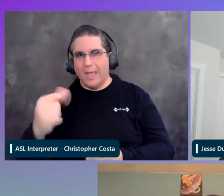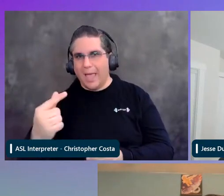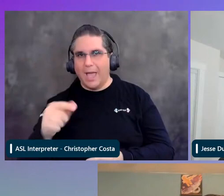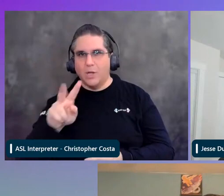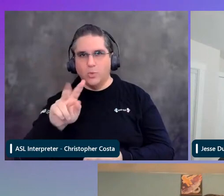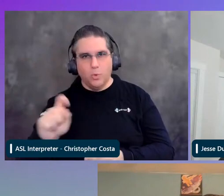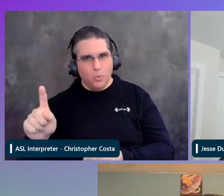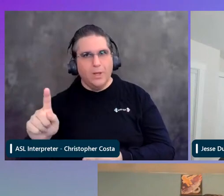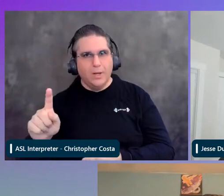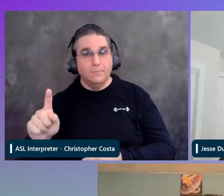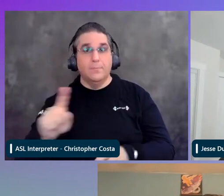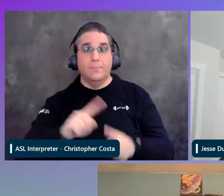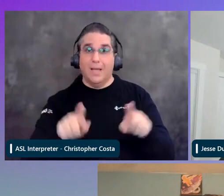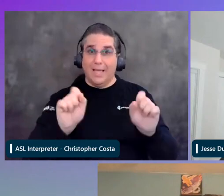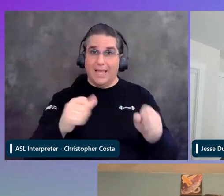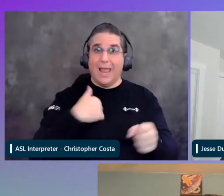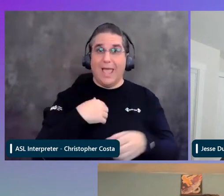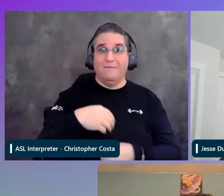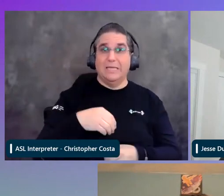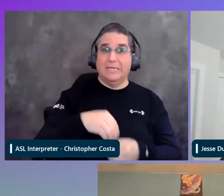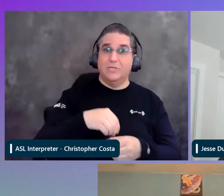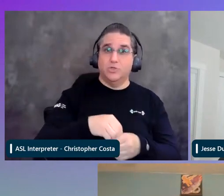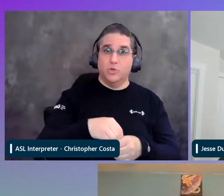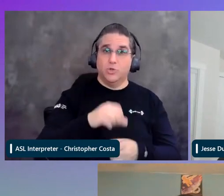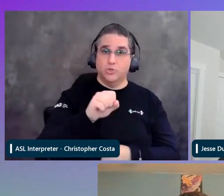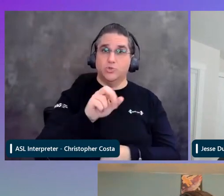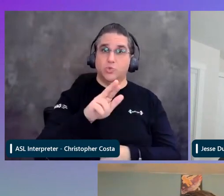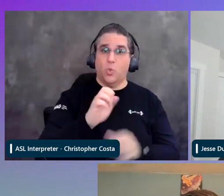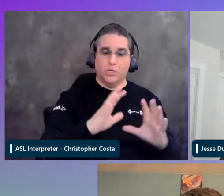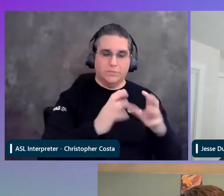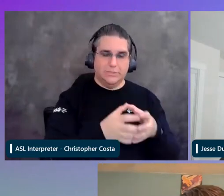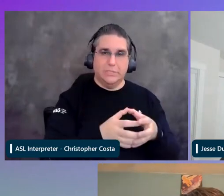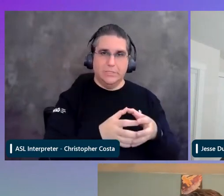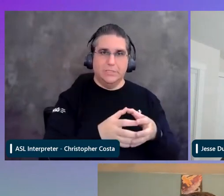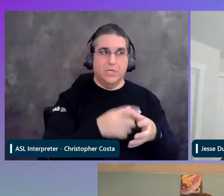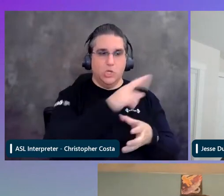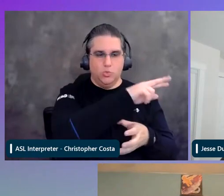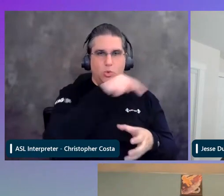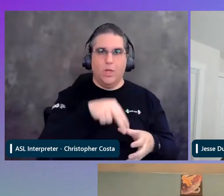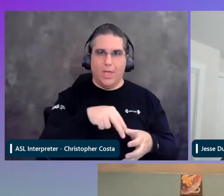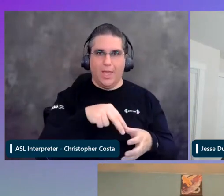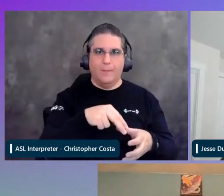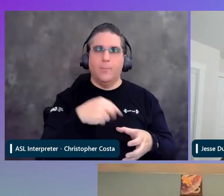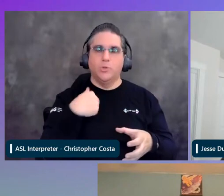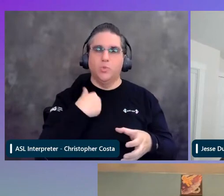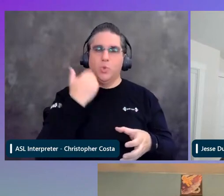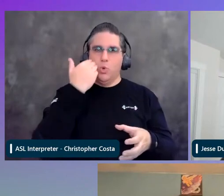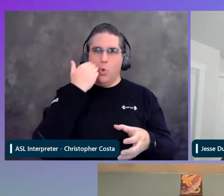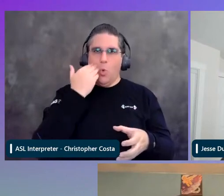can also have internal sources where you've already predefined how you interpret that success criteria. And what